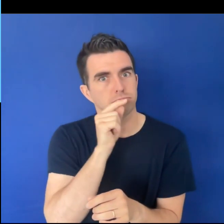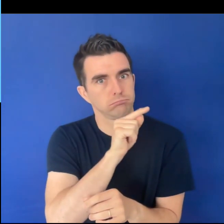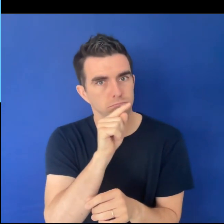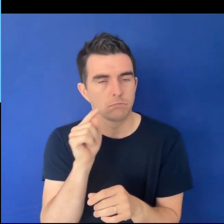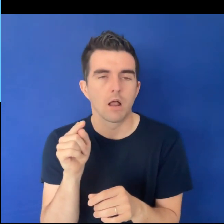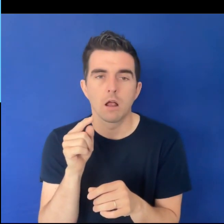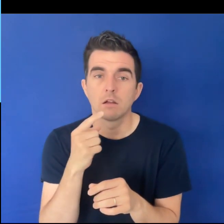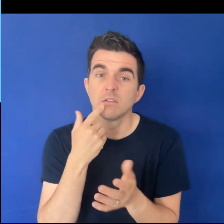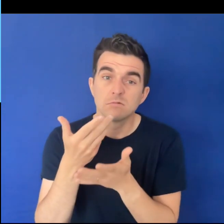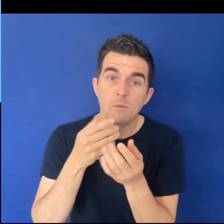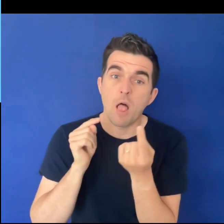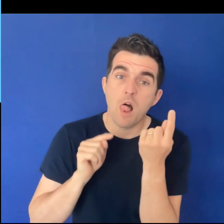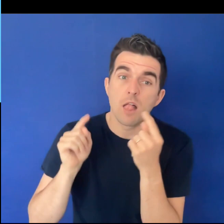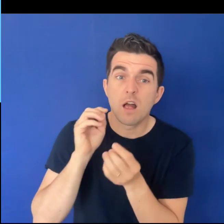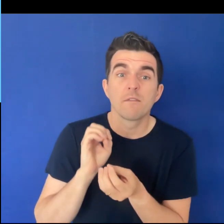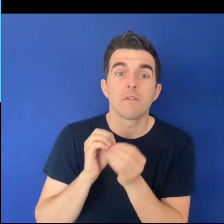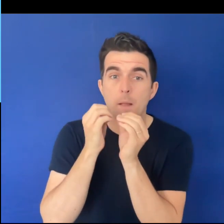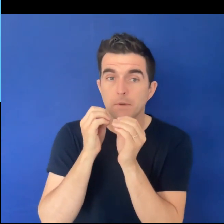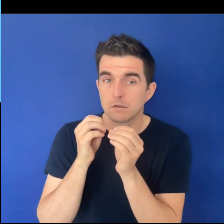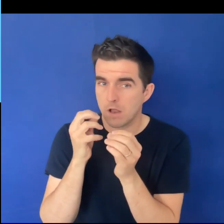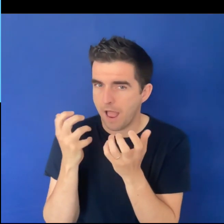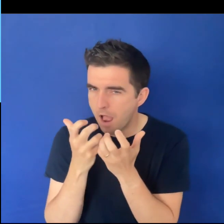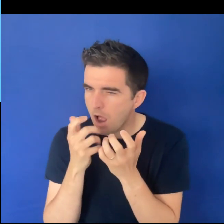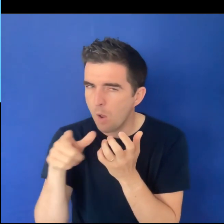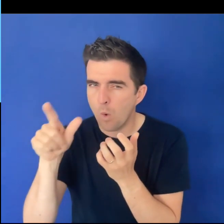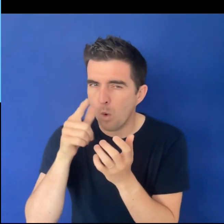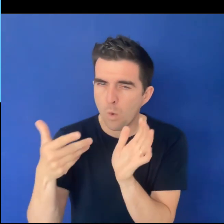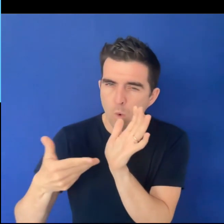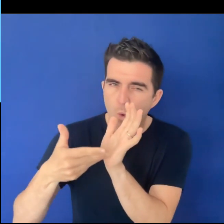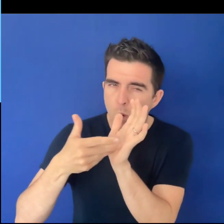Talking with other developers who are working on features to make their games